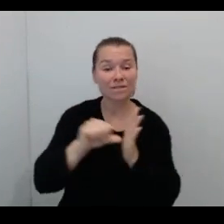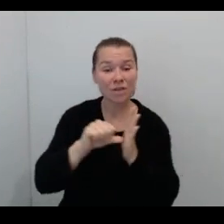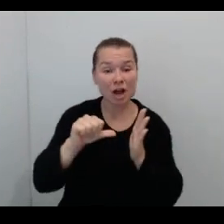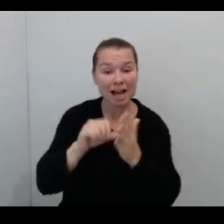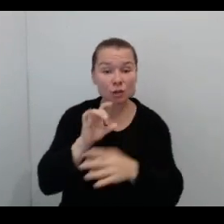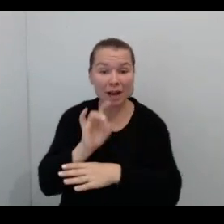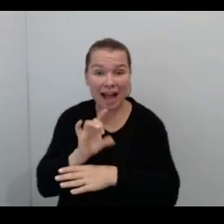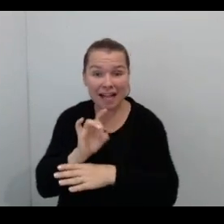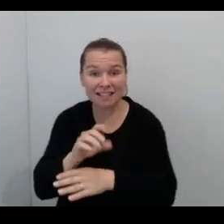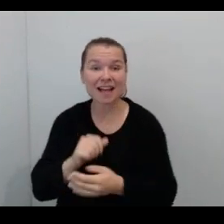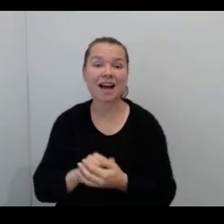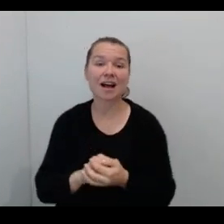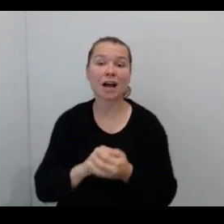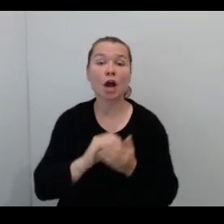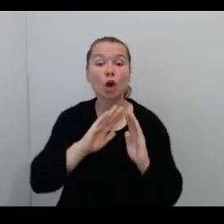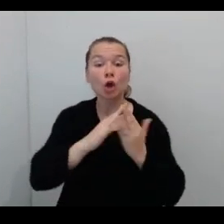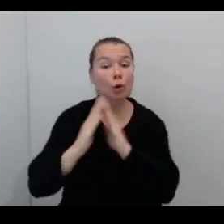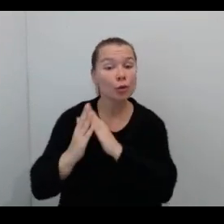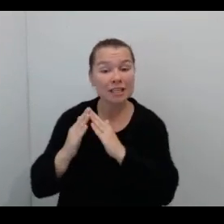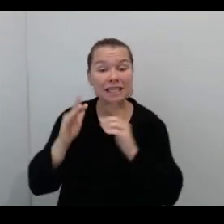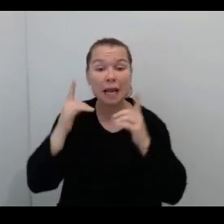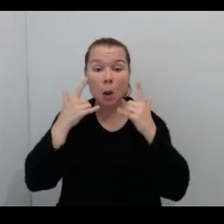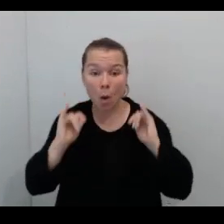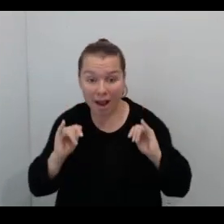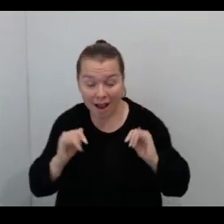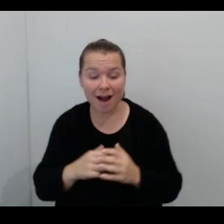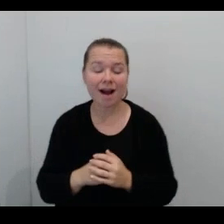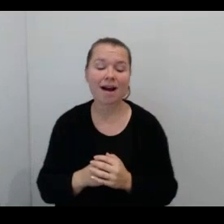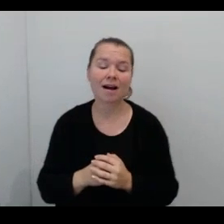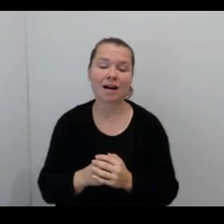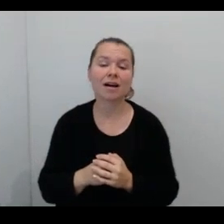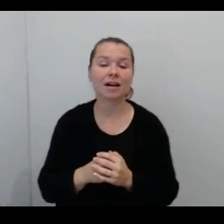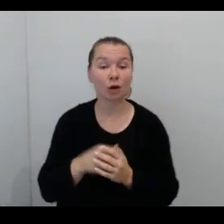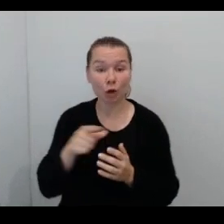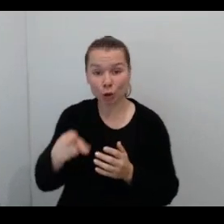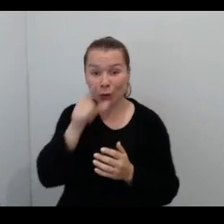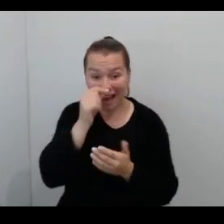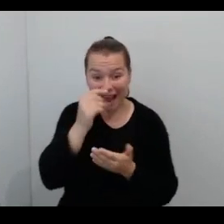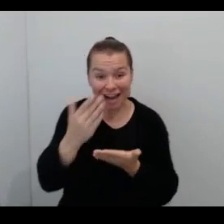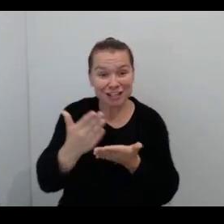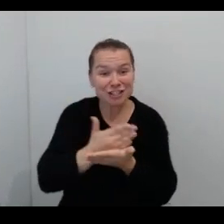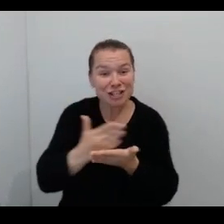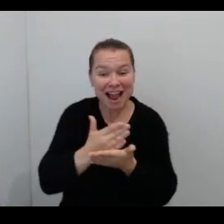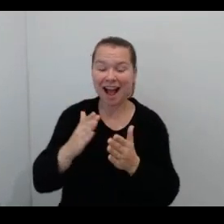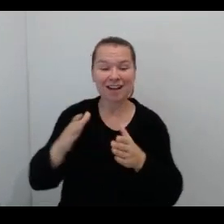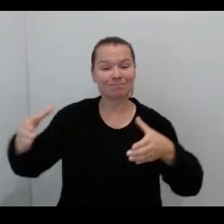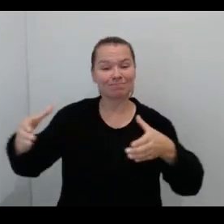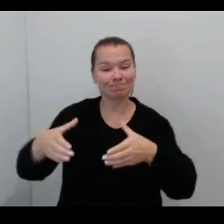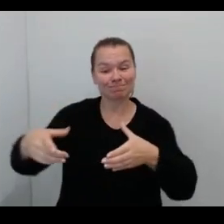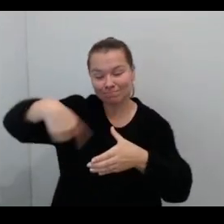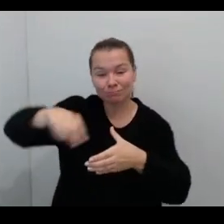lawyers. You are more than welcome to share it with your professional networks or use it as a